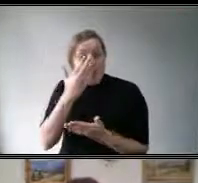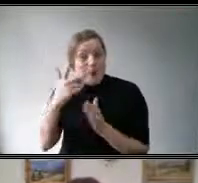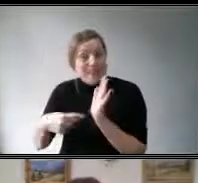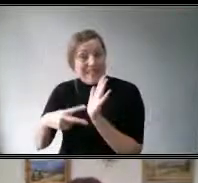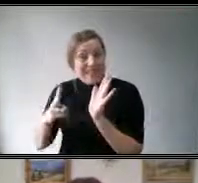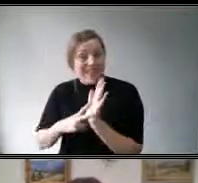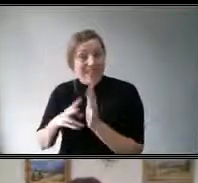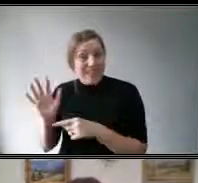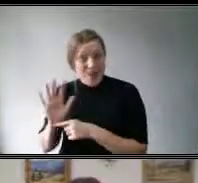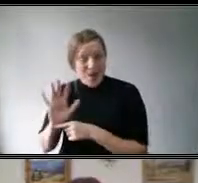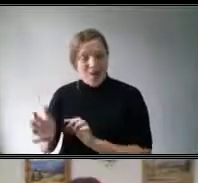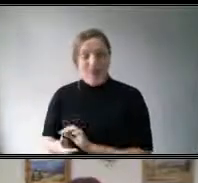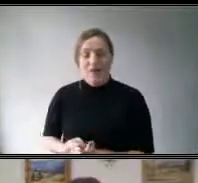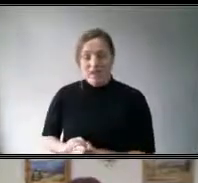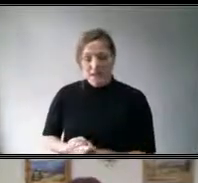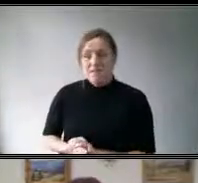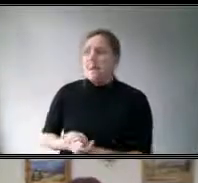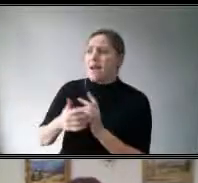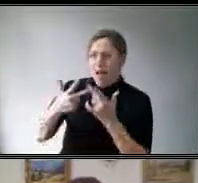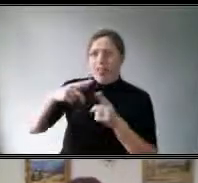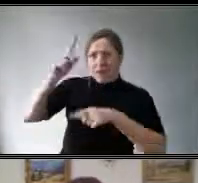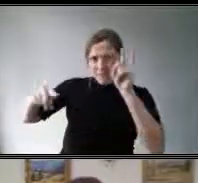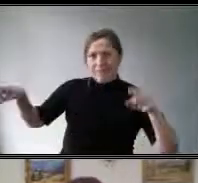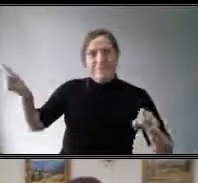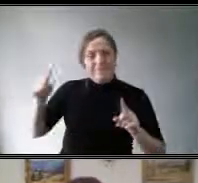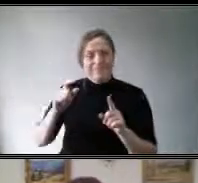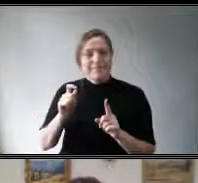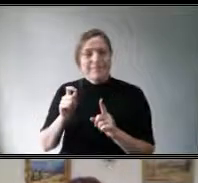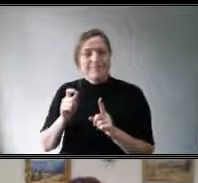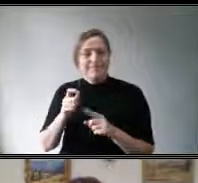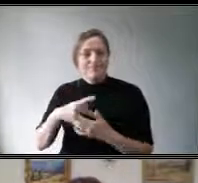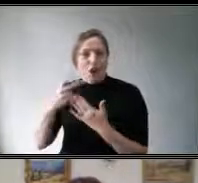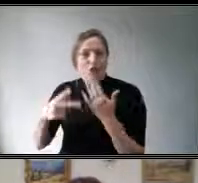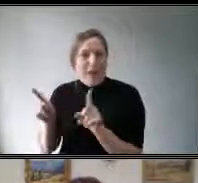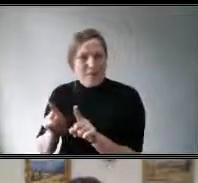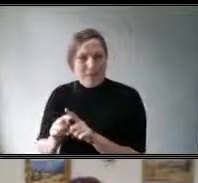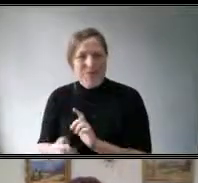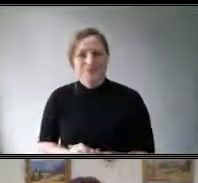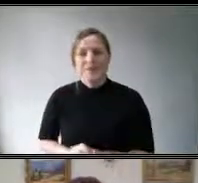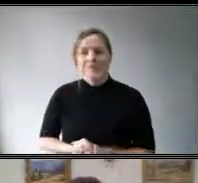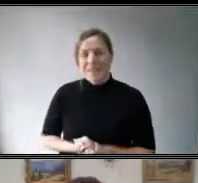a range of other productions that he was exposed to so it was it was a really um fantastic kind